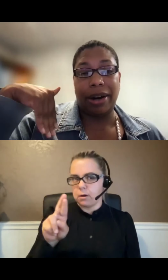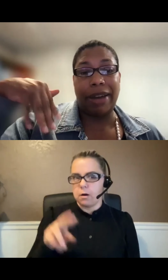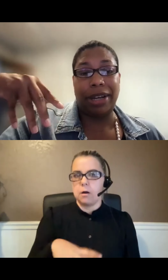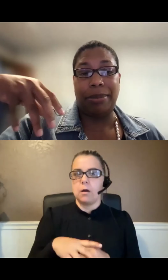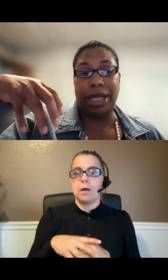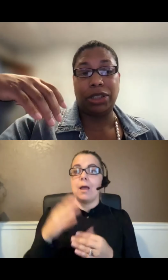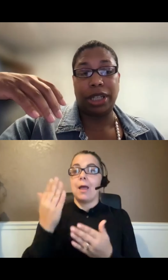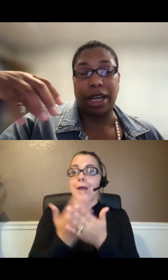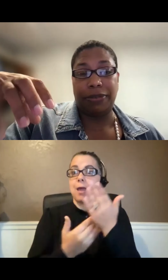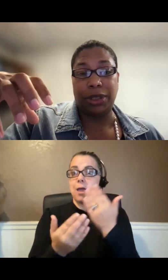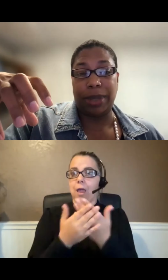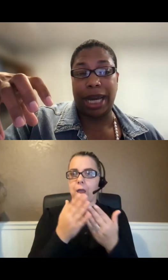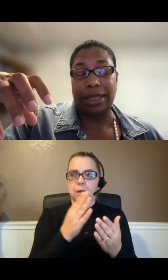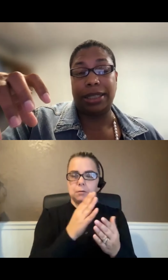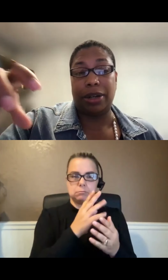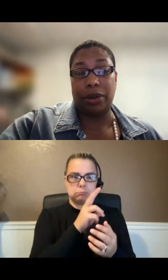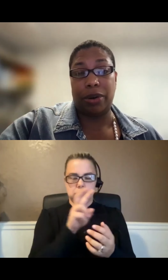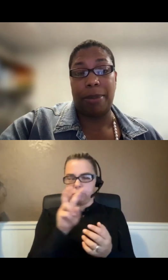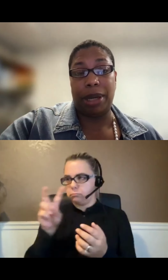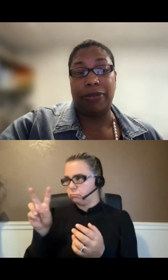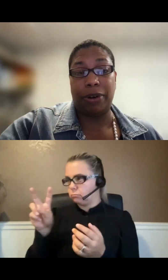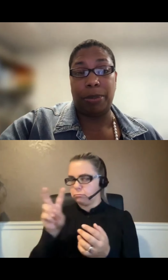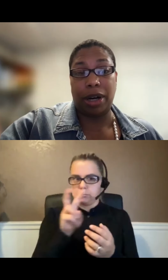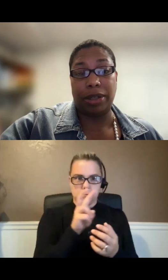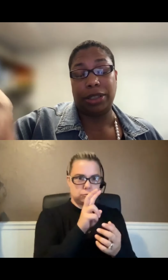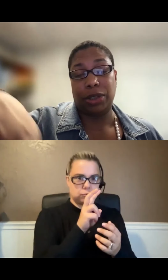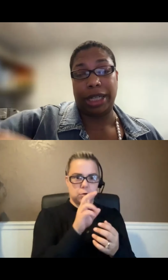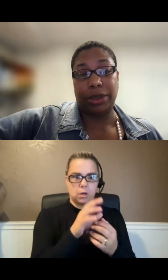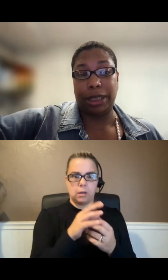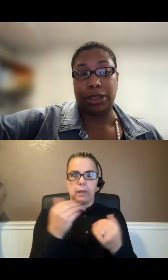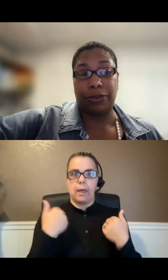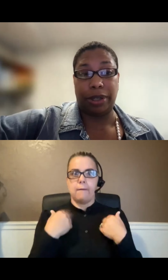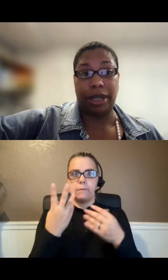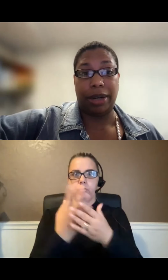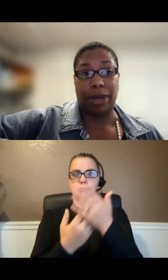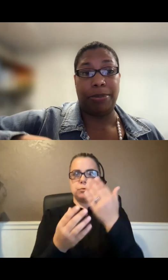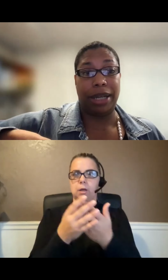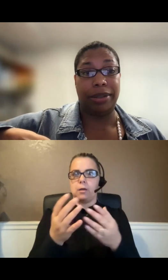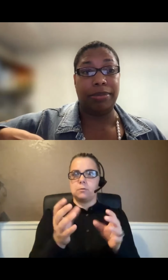Here I have an image of two hands reaching for a bar trying to grab a red button.